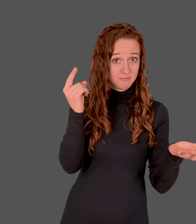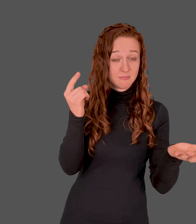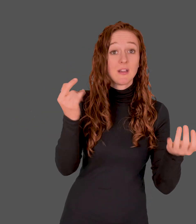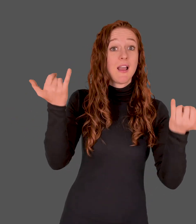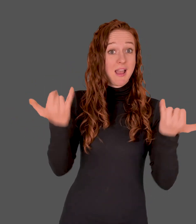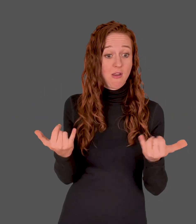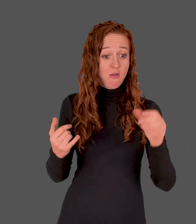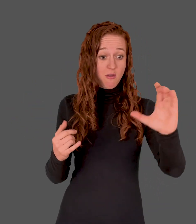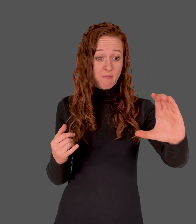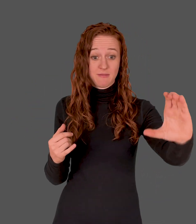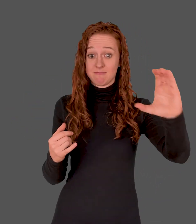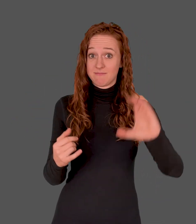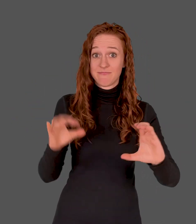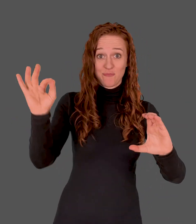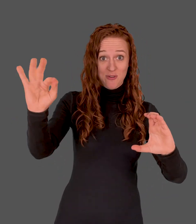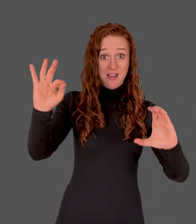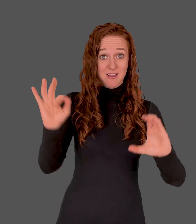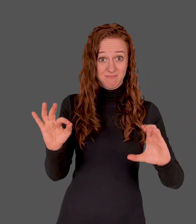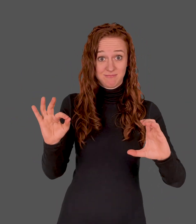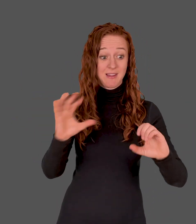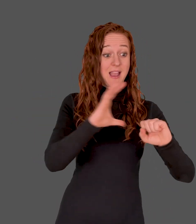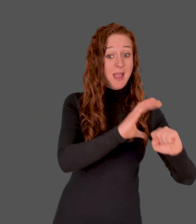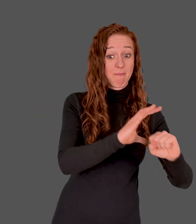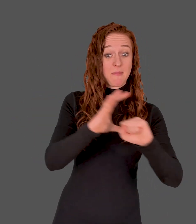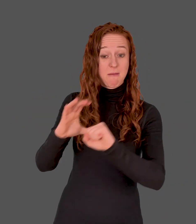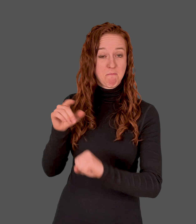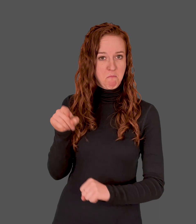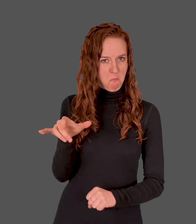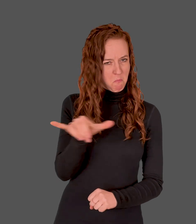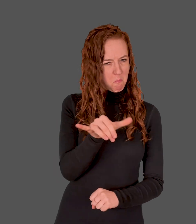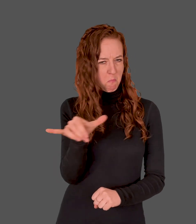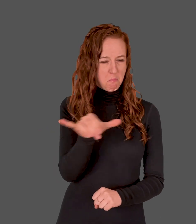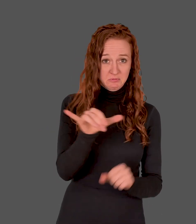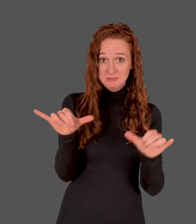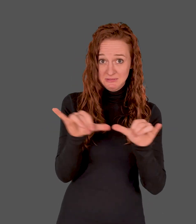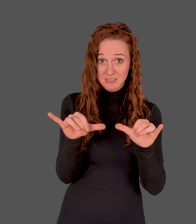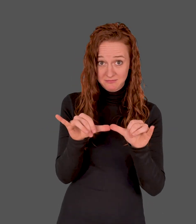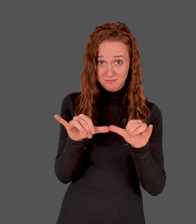When there’s that kind of difference between two atoms — and they are roughly the same size,